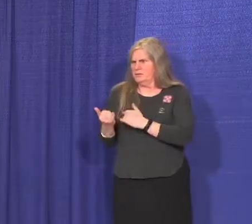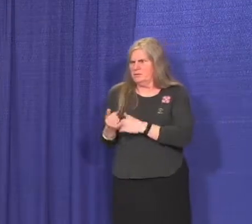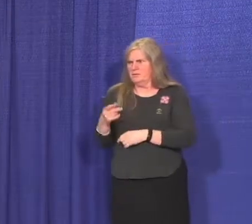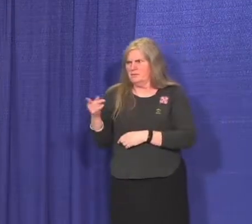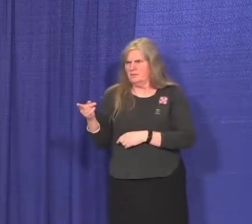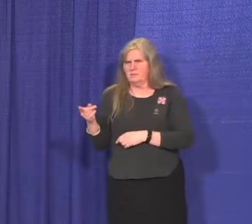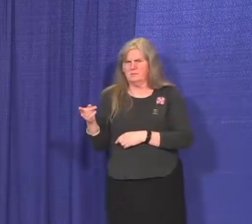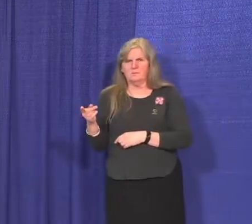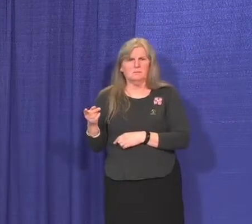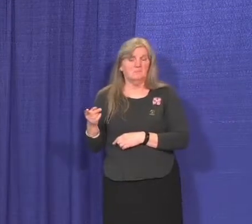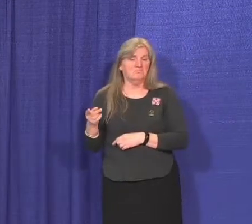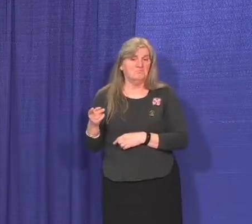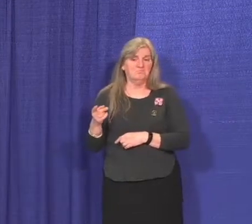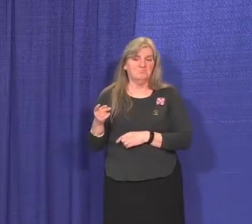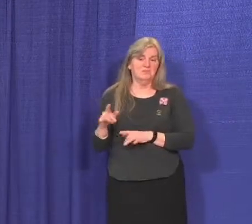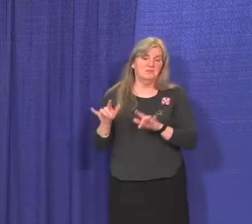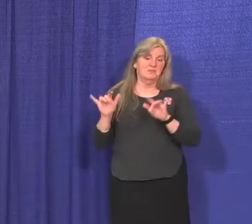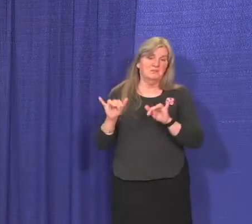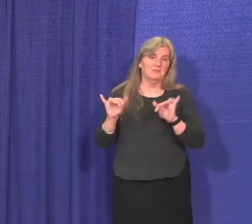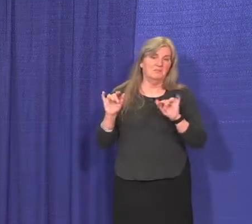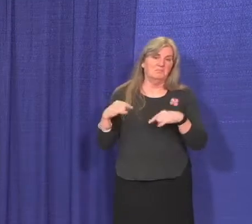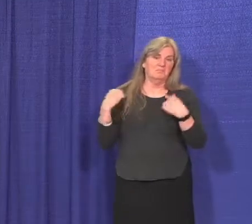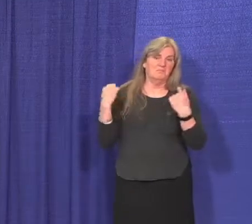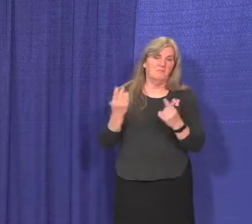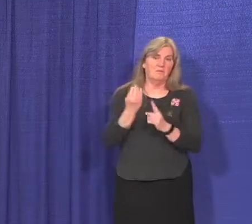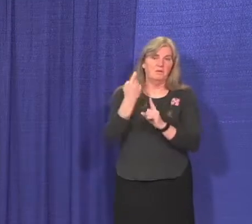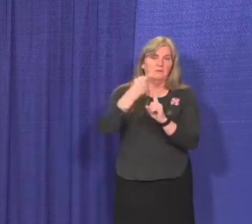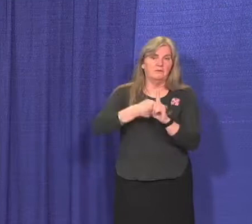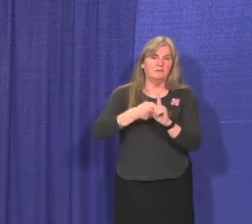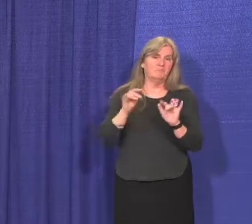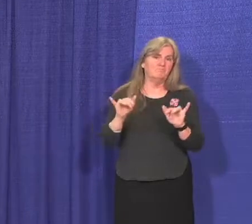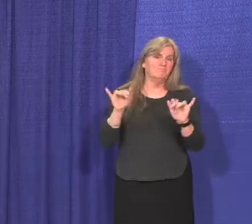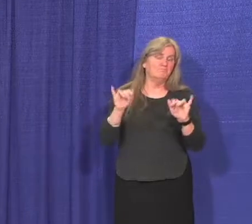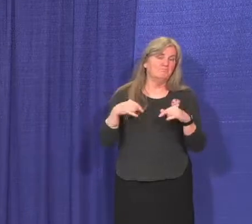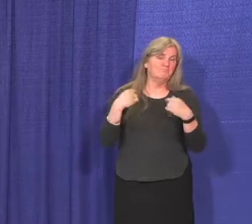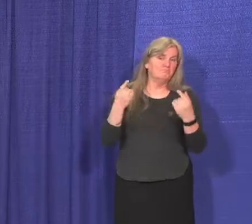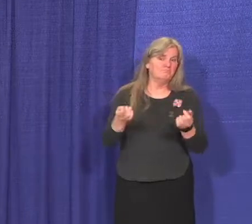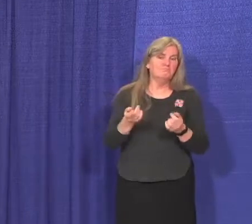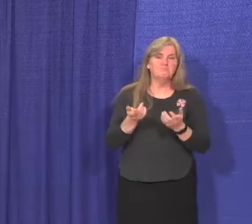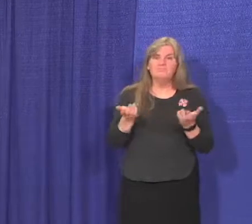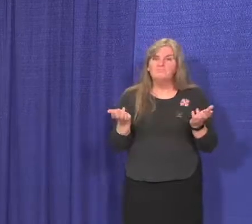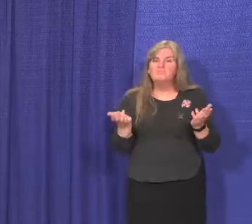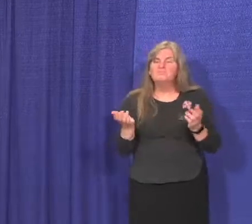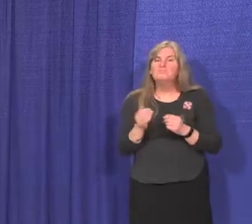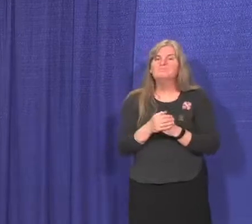Your cabinet hasn't been sworn and yet so I'm curious,